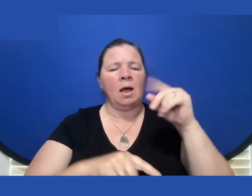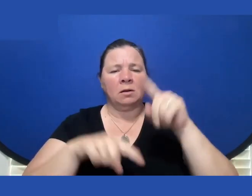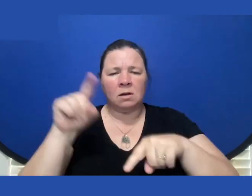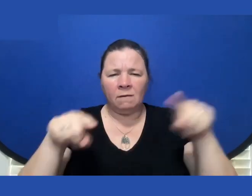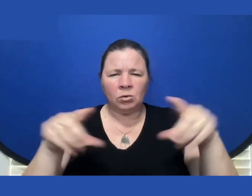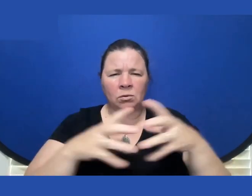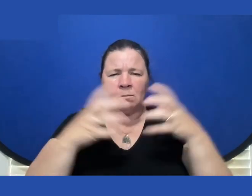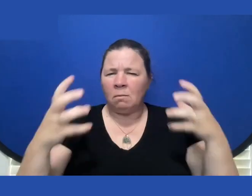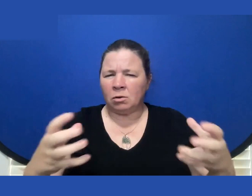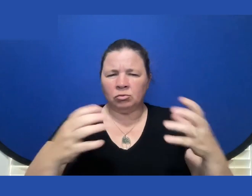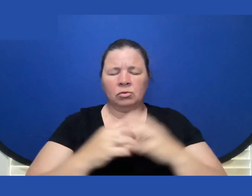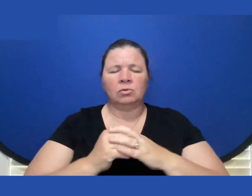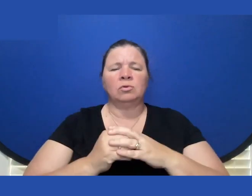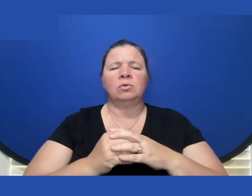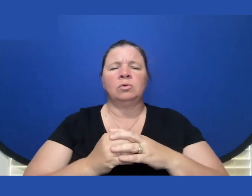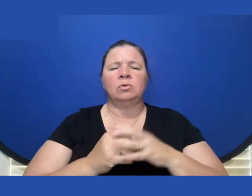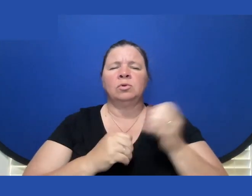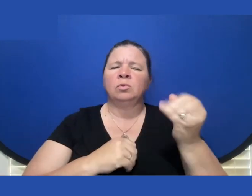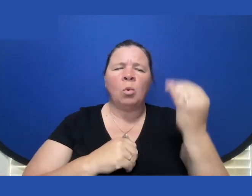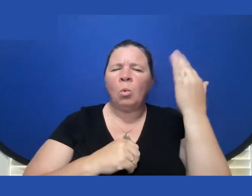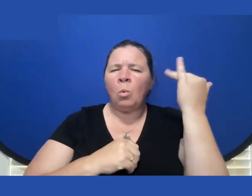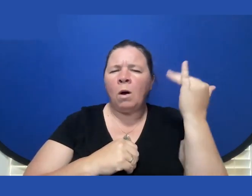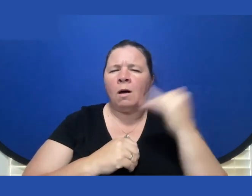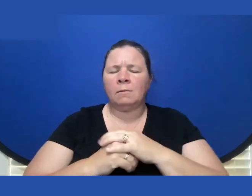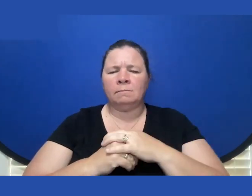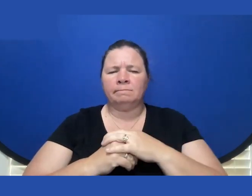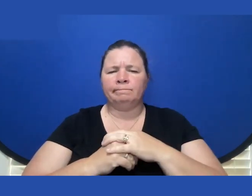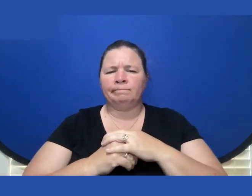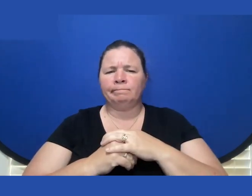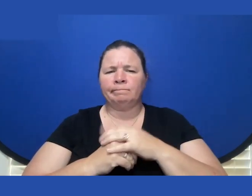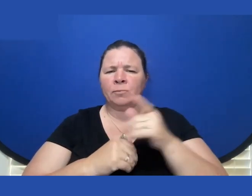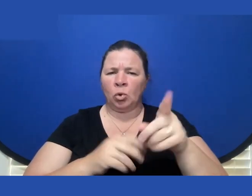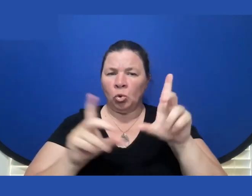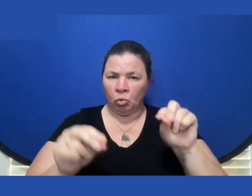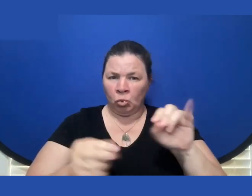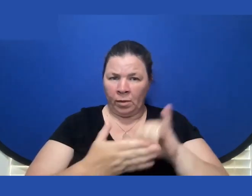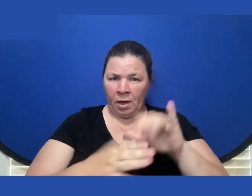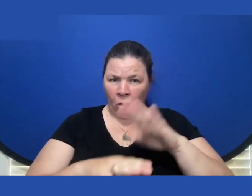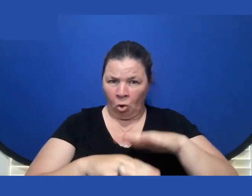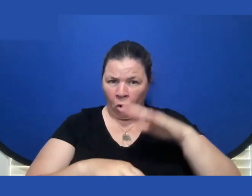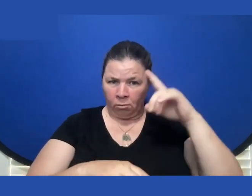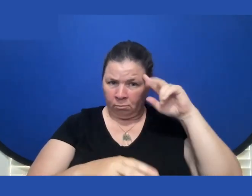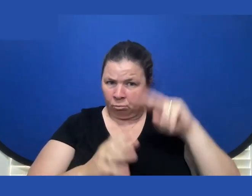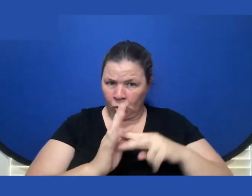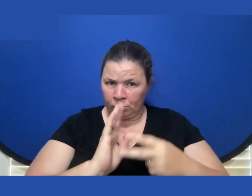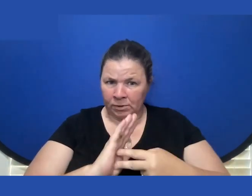So, like, is this something you did on purpose, first of all? And if so, why?